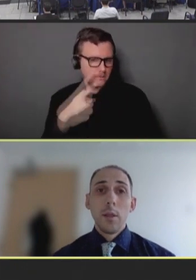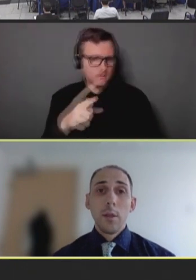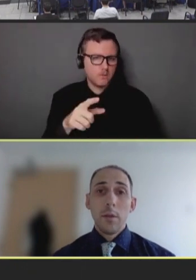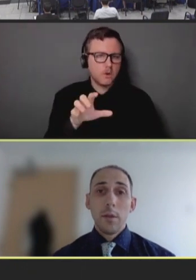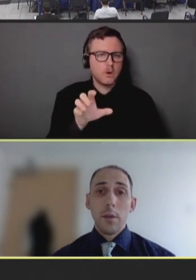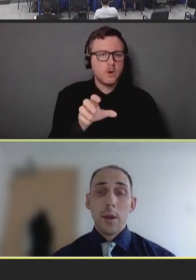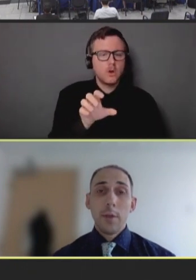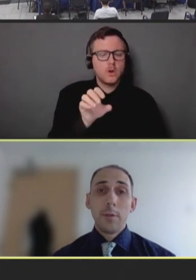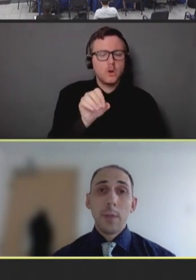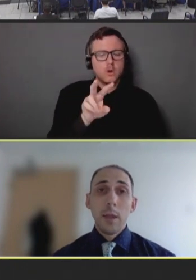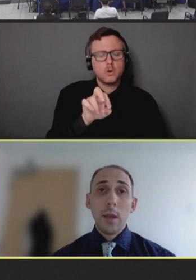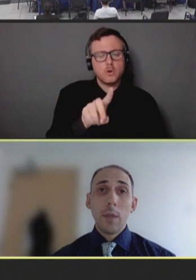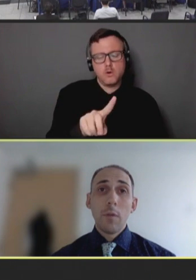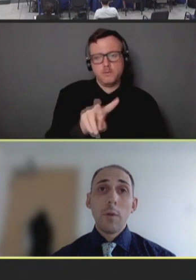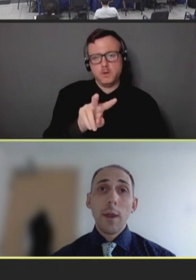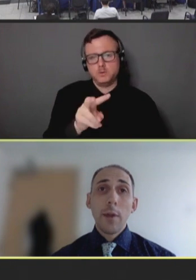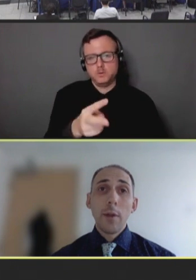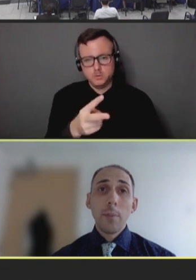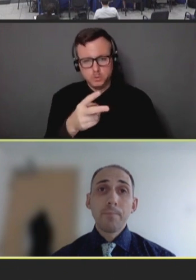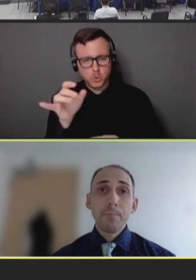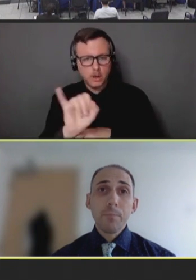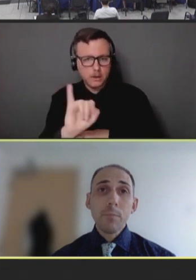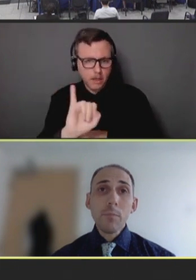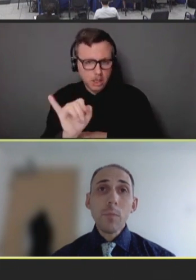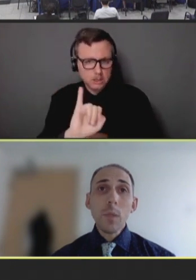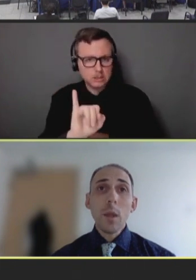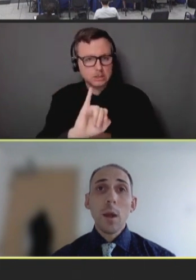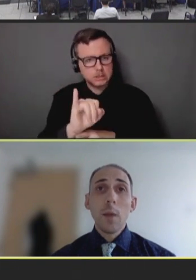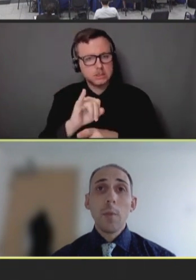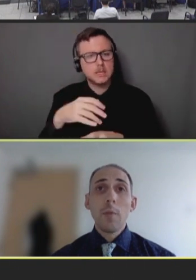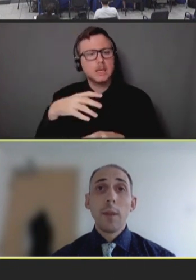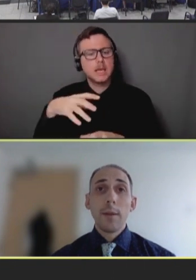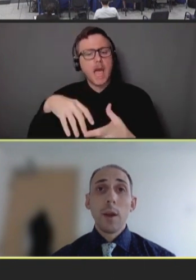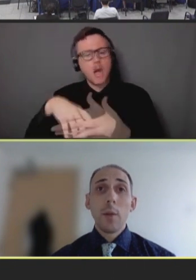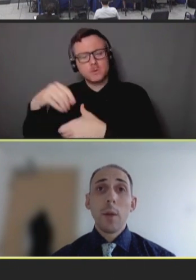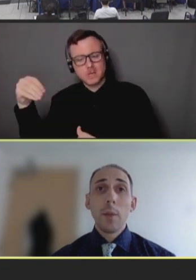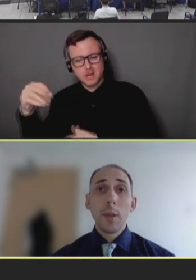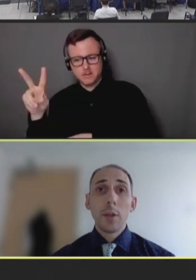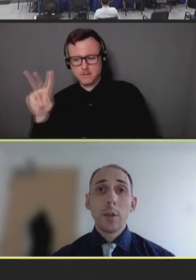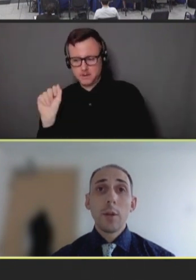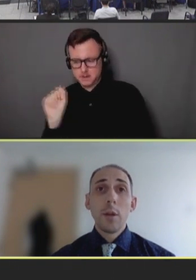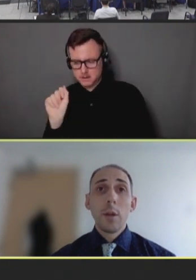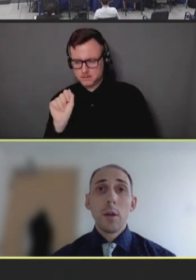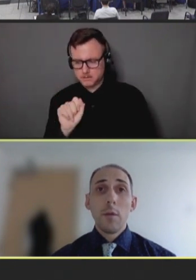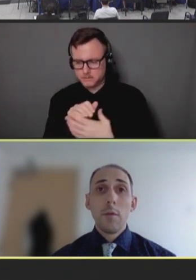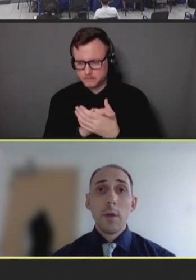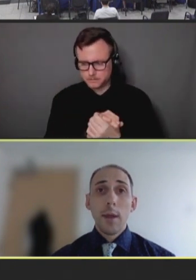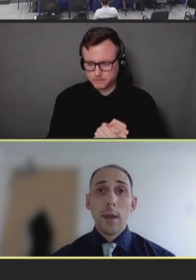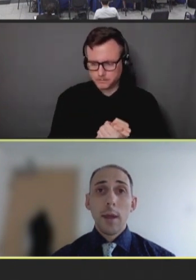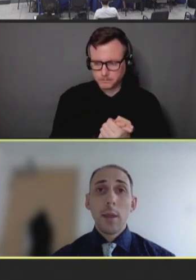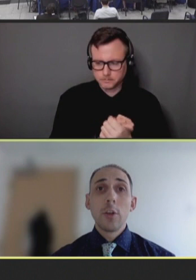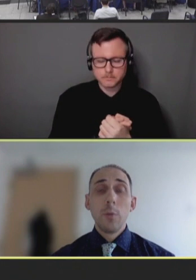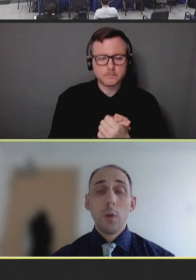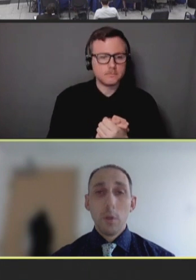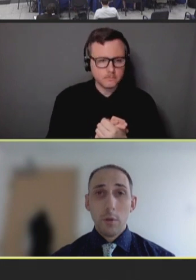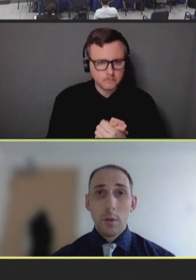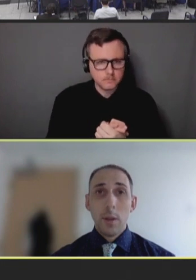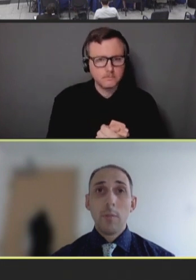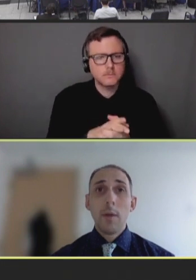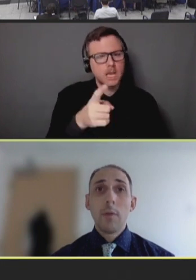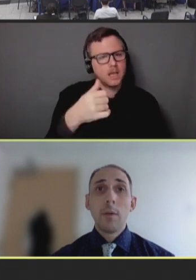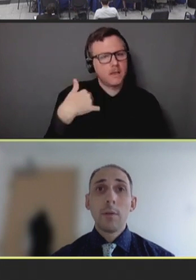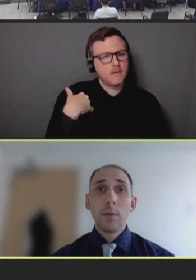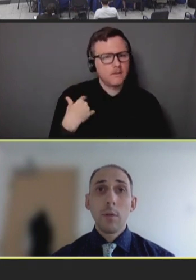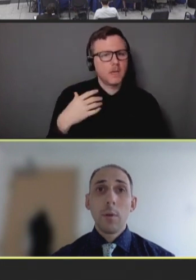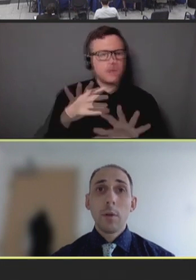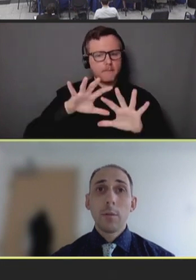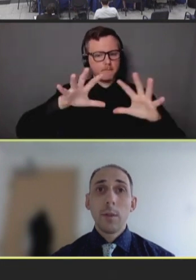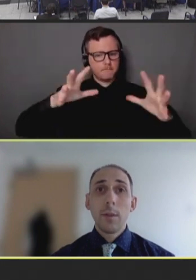I displayed here a flow diagram of the entire population of eligible veterans, approximately